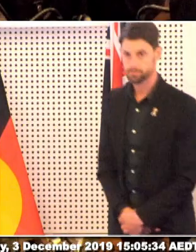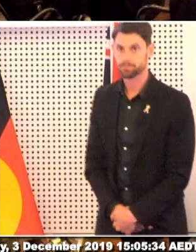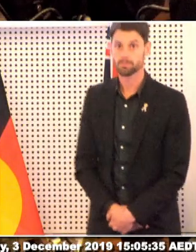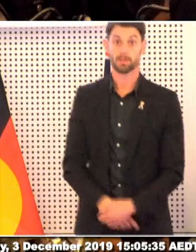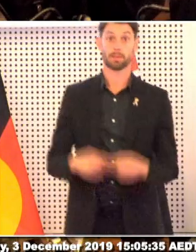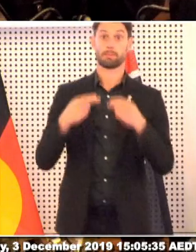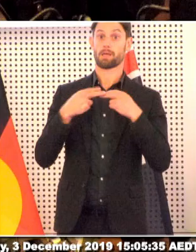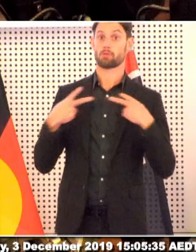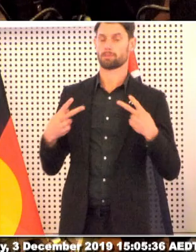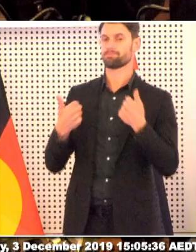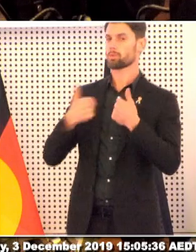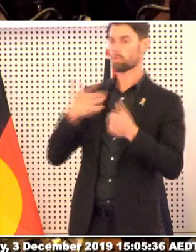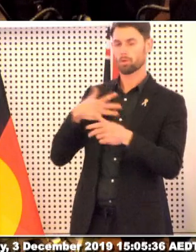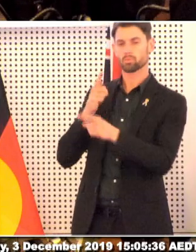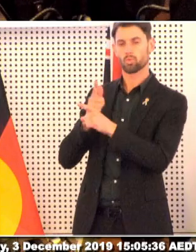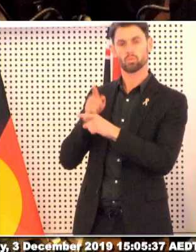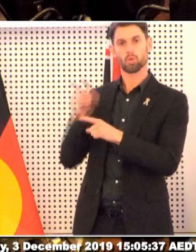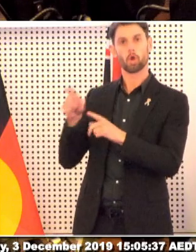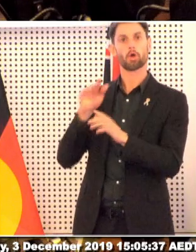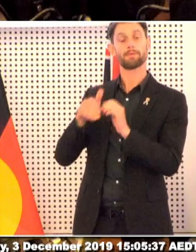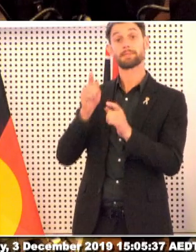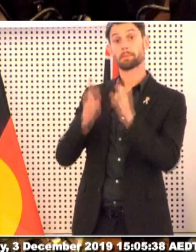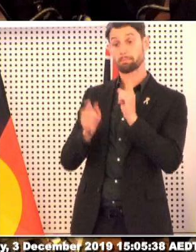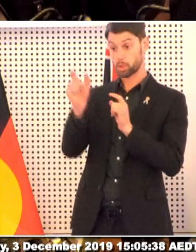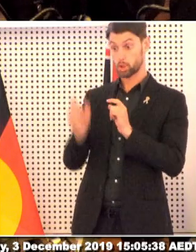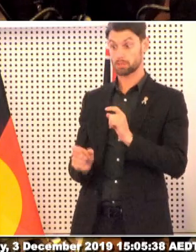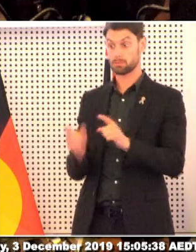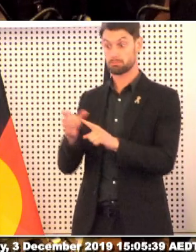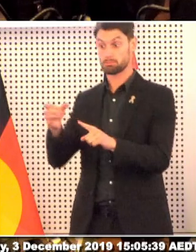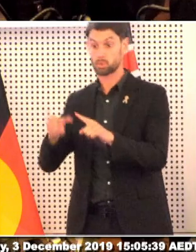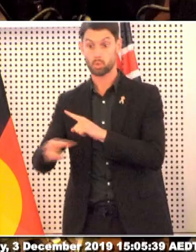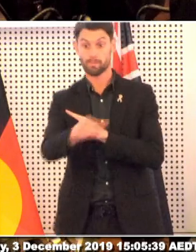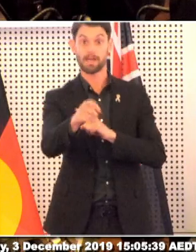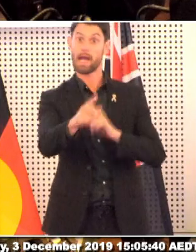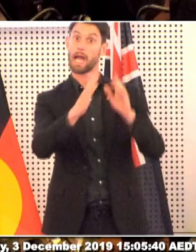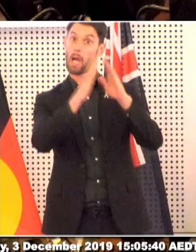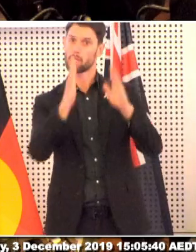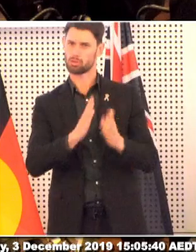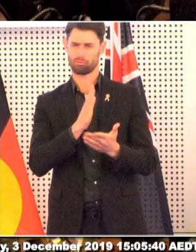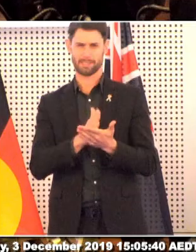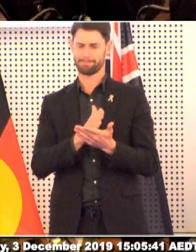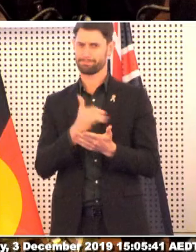placements as a cause, possibly, of violence, abuse, neglect, exploitation in